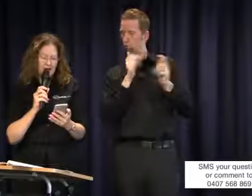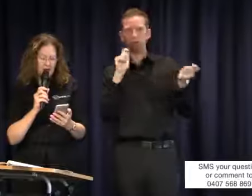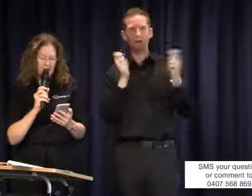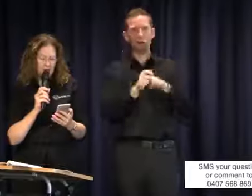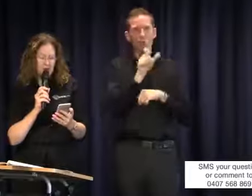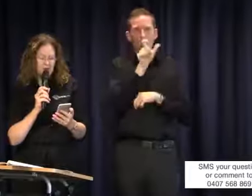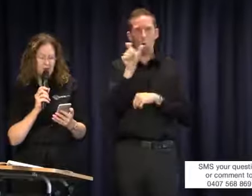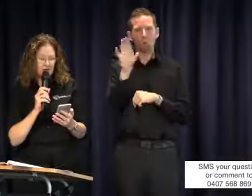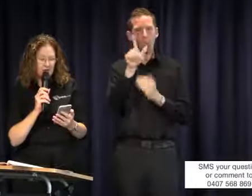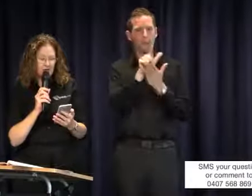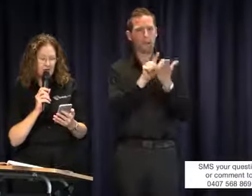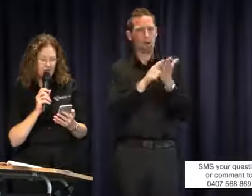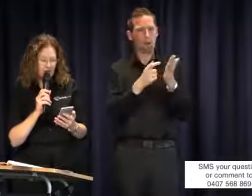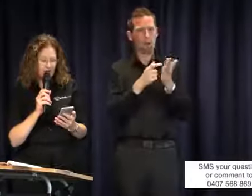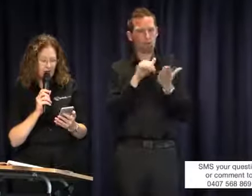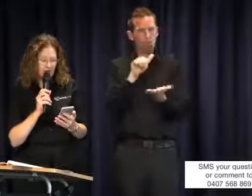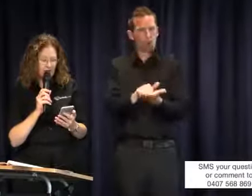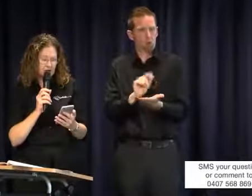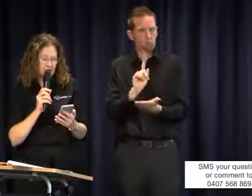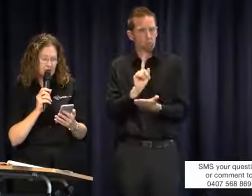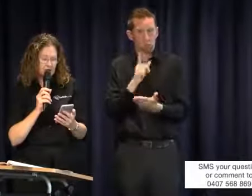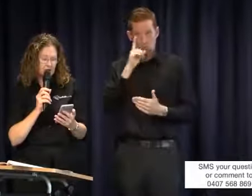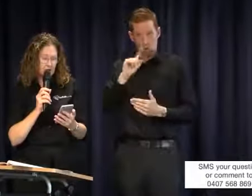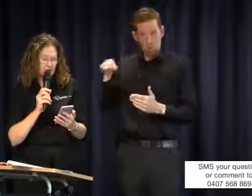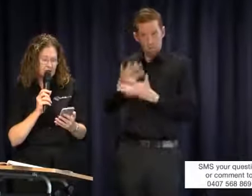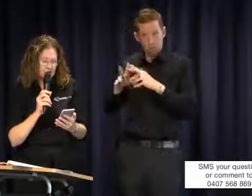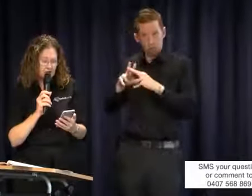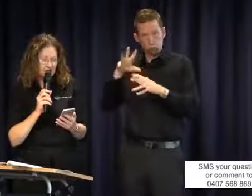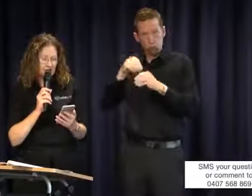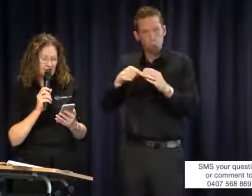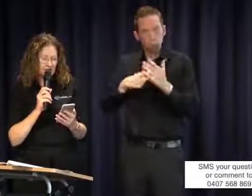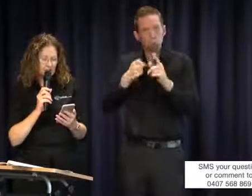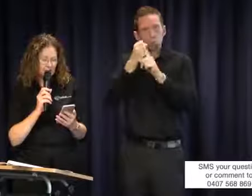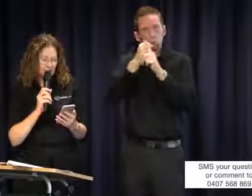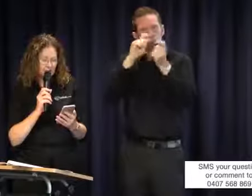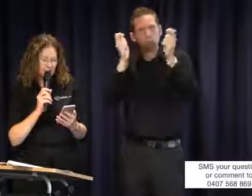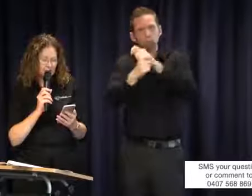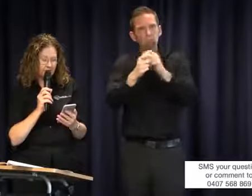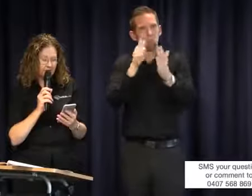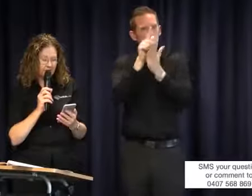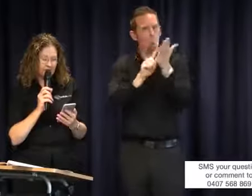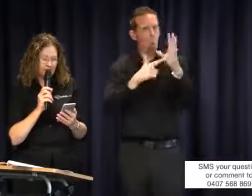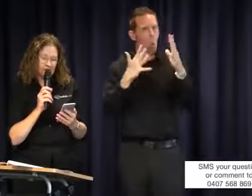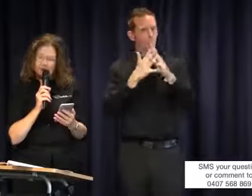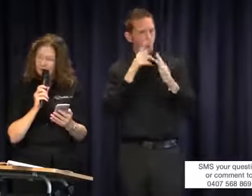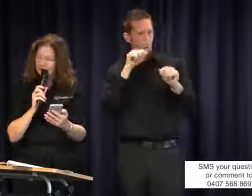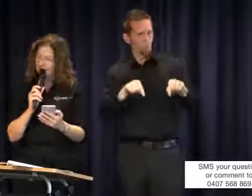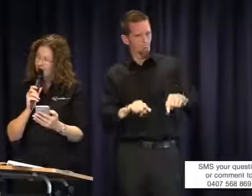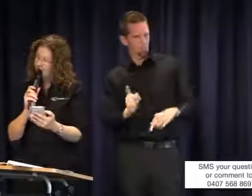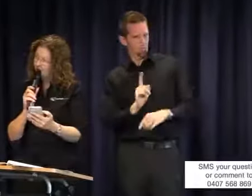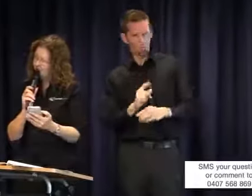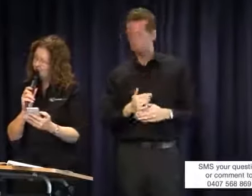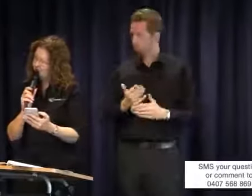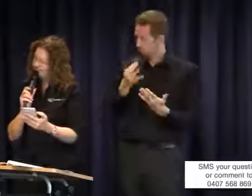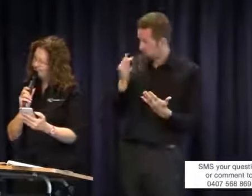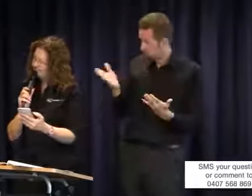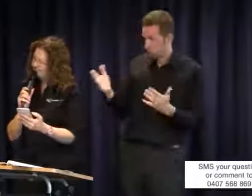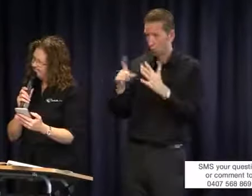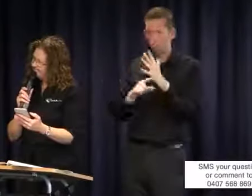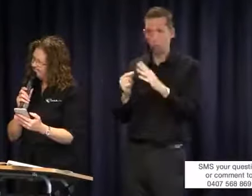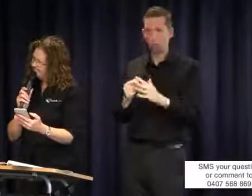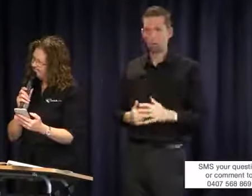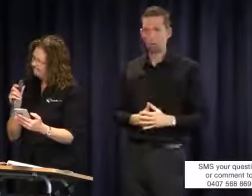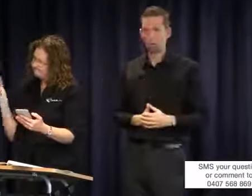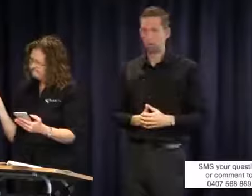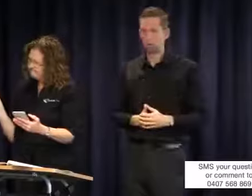can parents be involved in change or changing the legal laws? Julie?